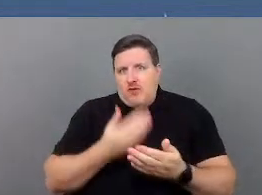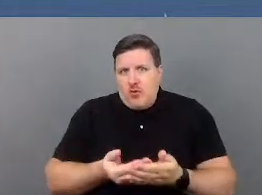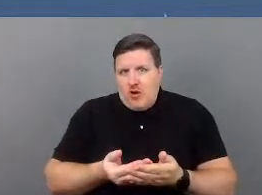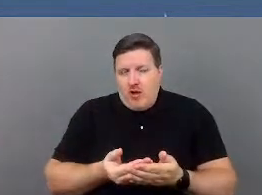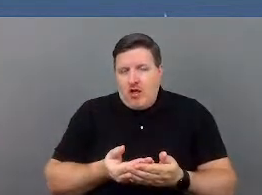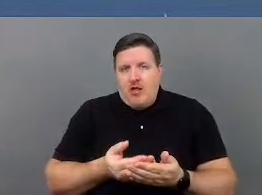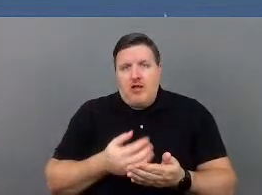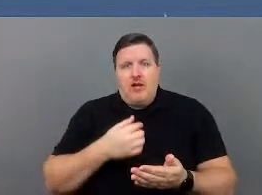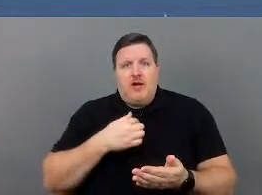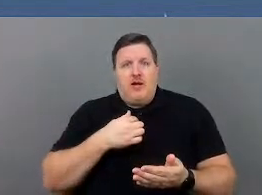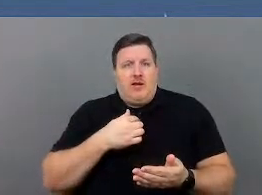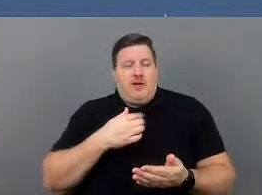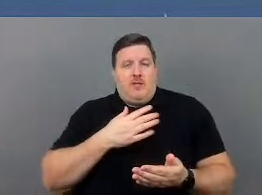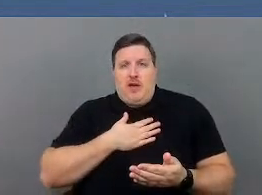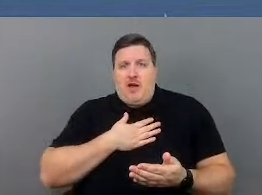IF ANYONE HAS SOME FREE TIME TO GO LOOK UPSTREAM.